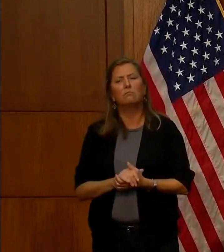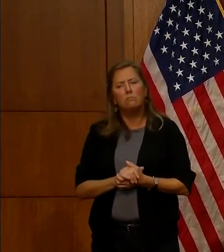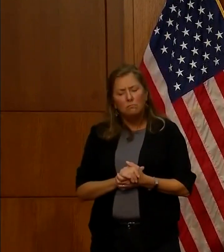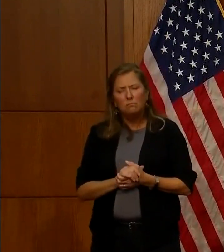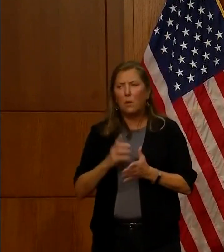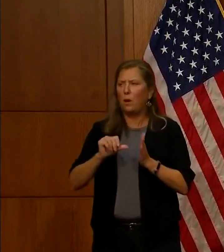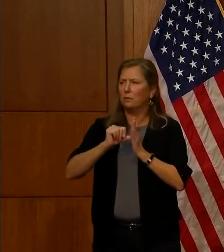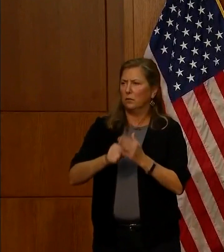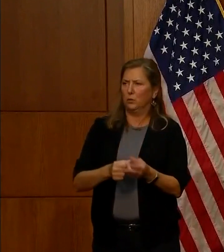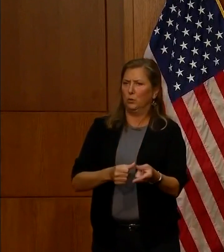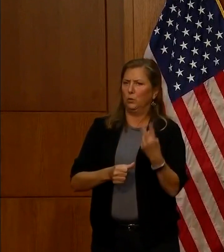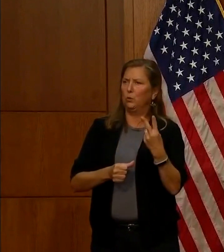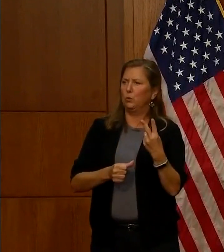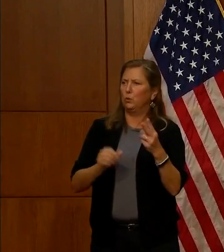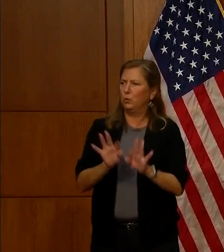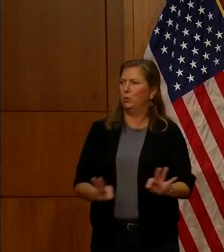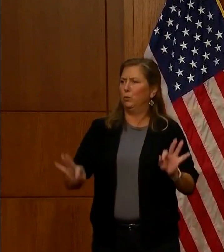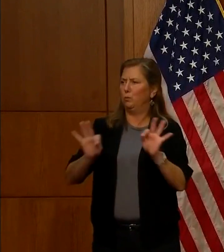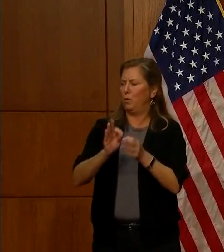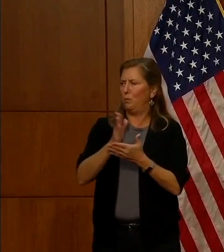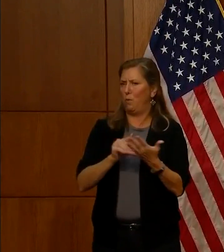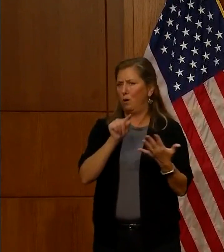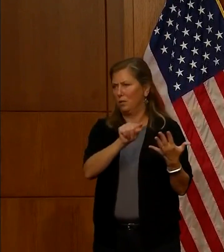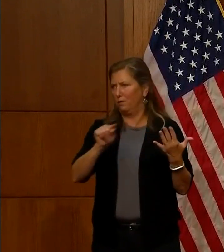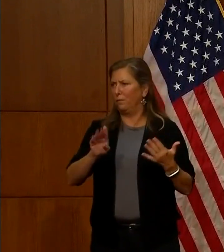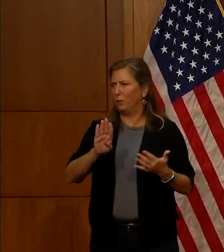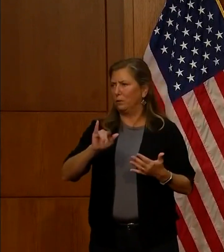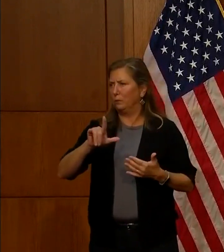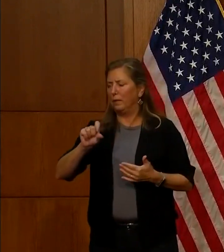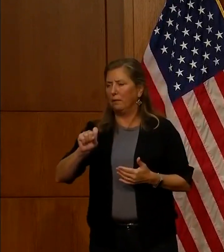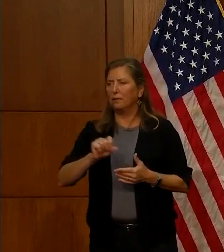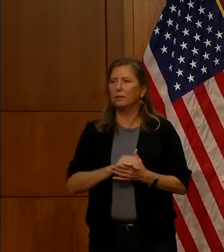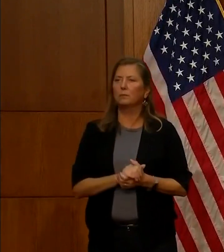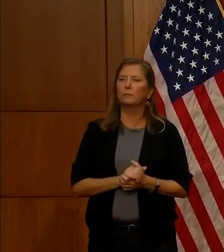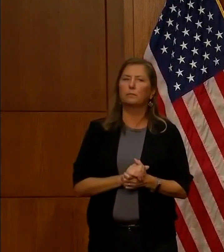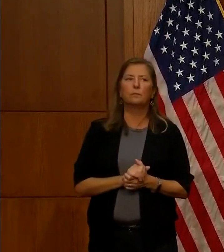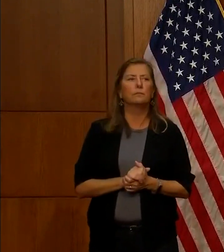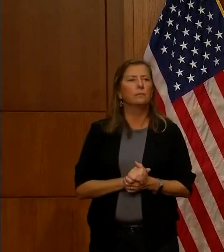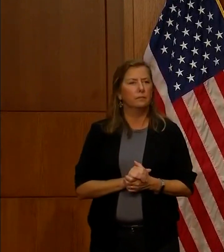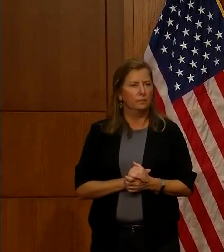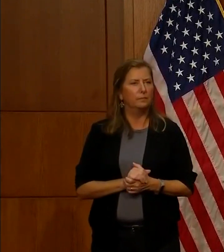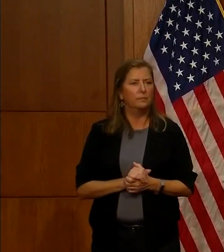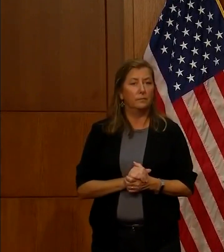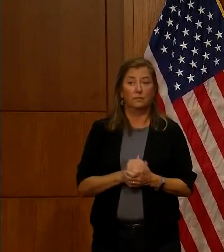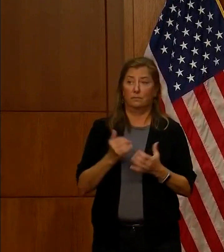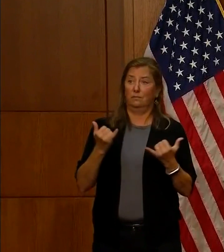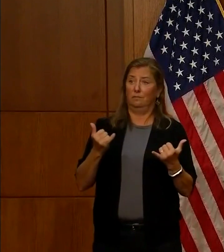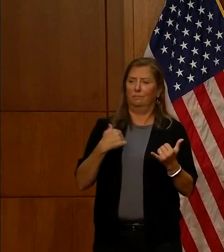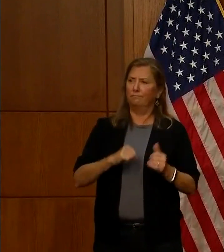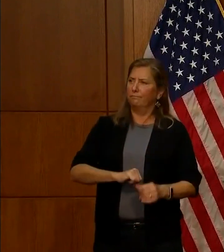SUCH BILLS THIS MORNING. I WANT TO HIGHLIGHT TWO KEY MEASURES